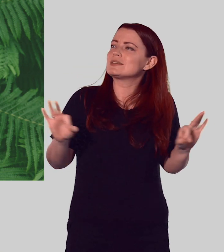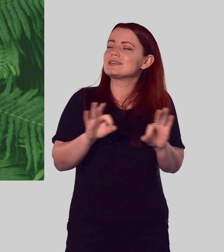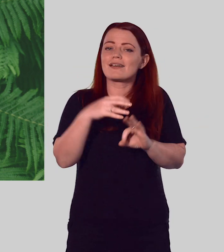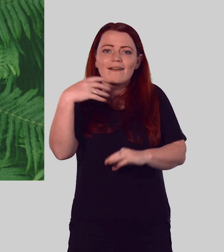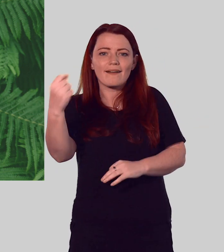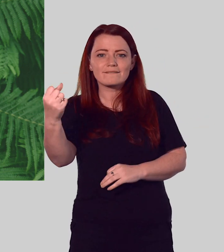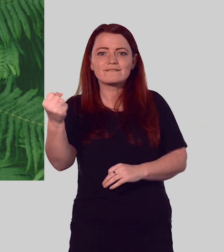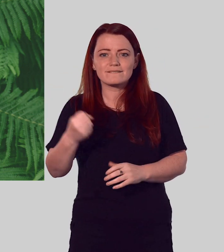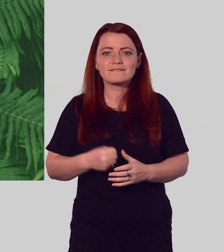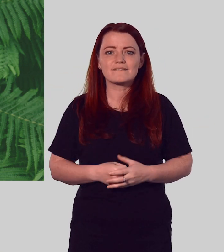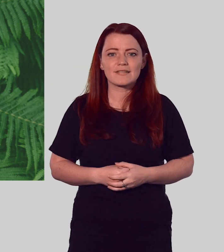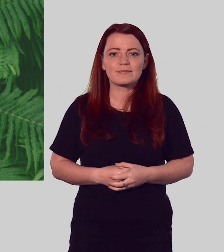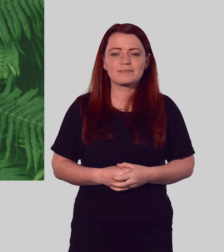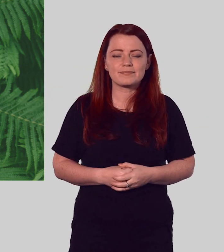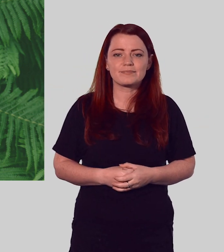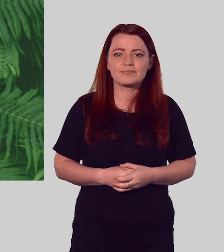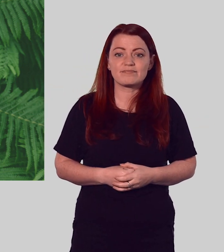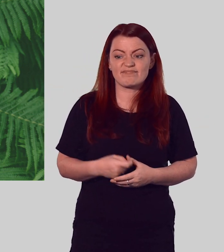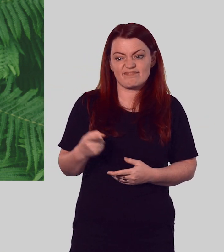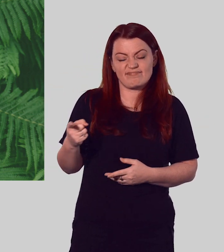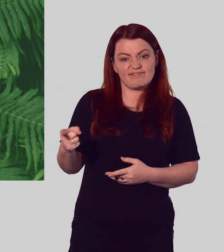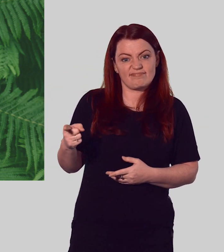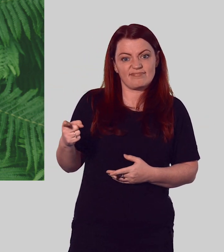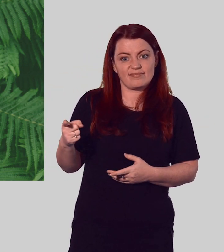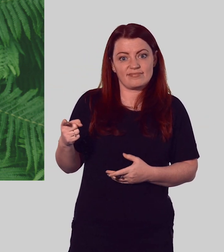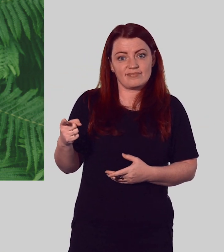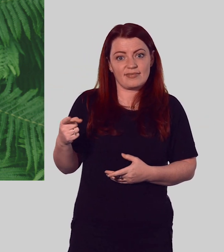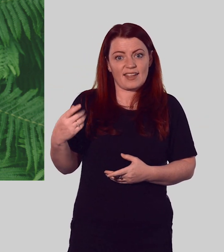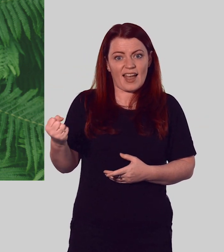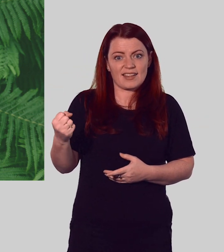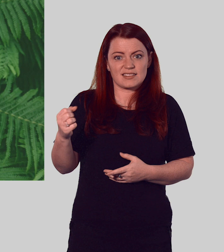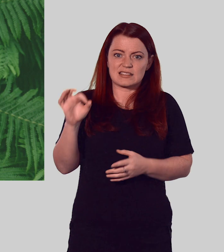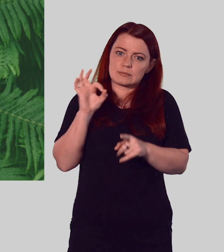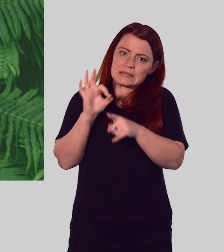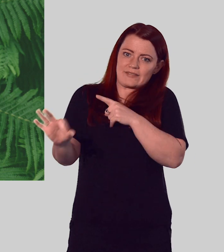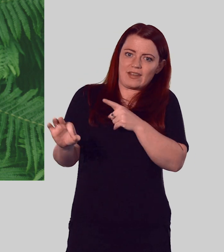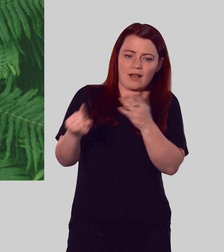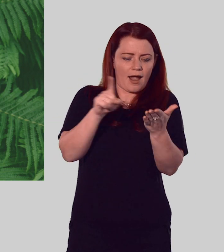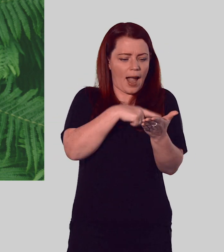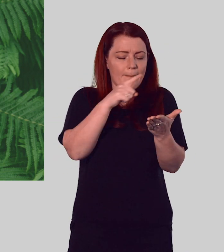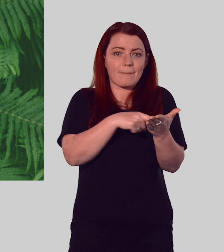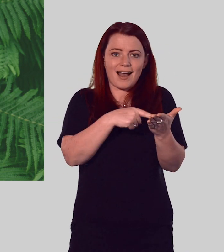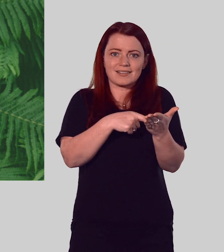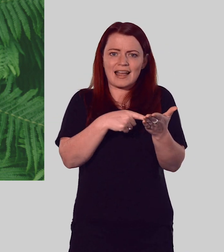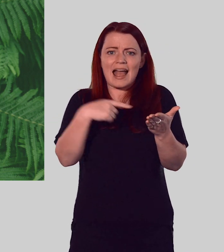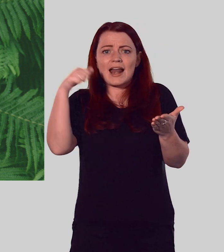the background and he carries a particular iPad and he just presses a particular song